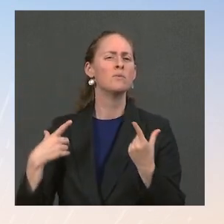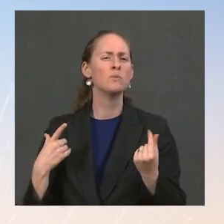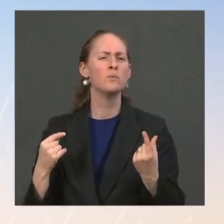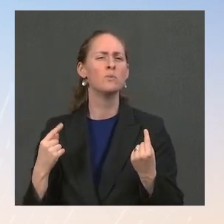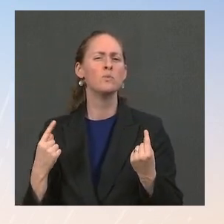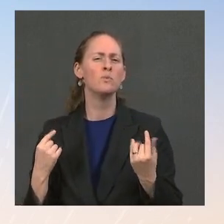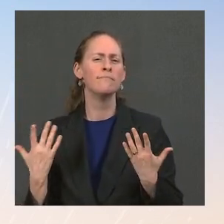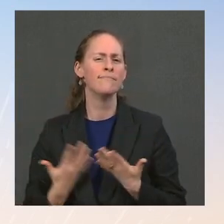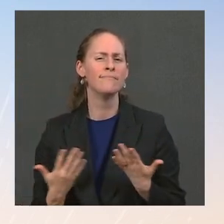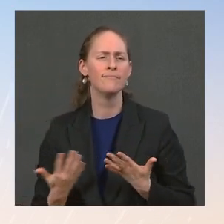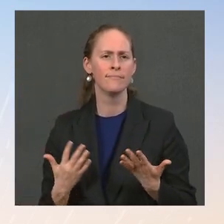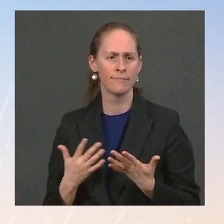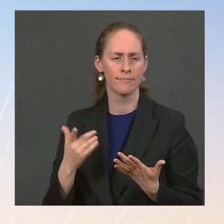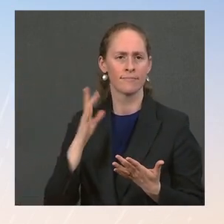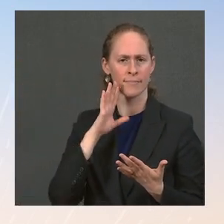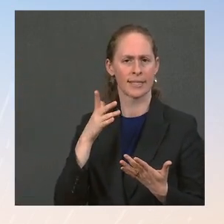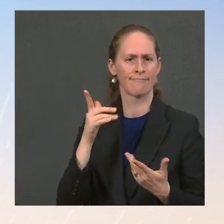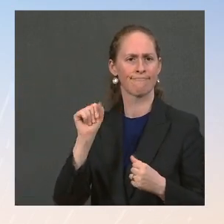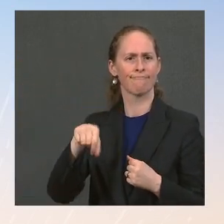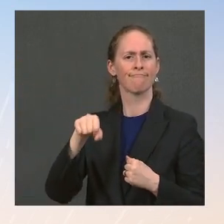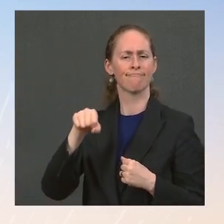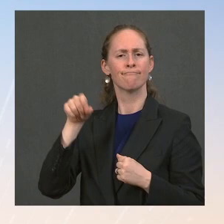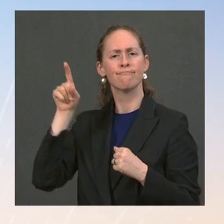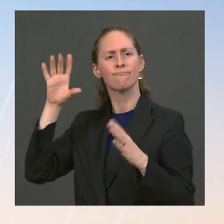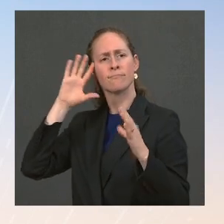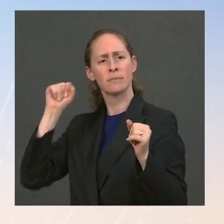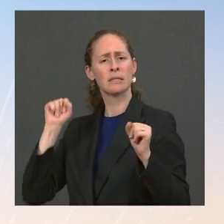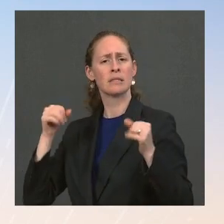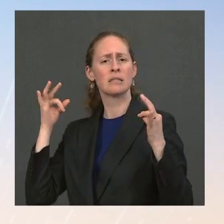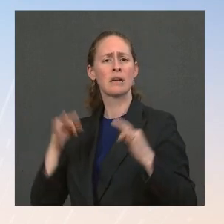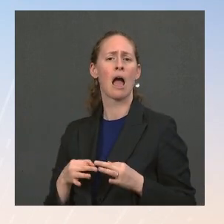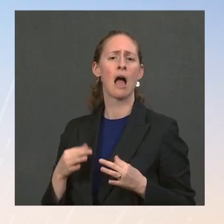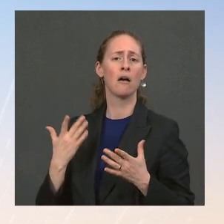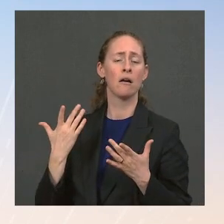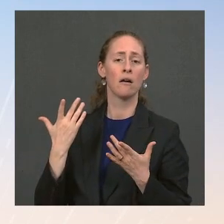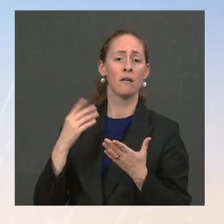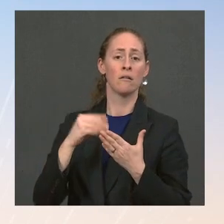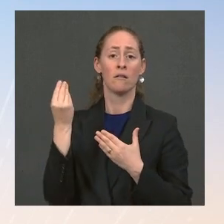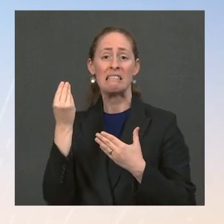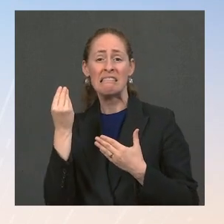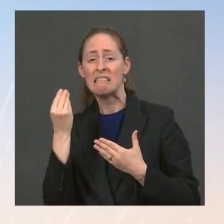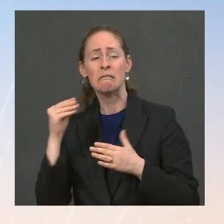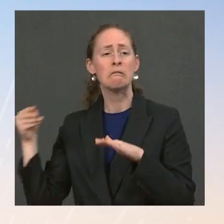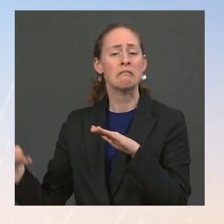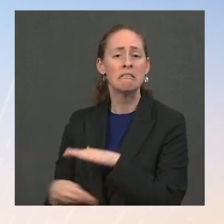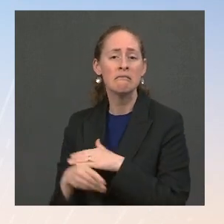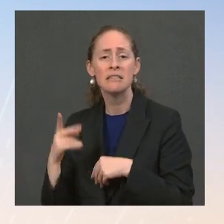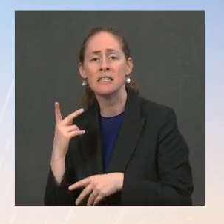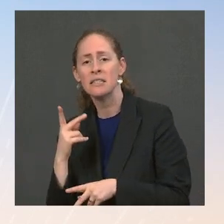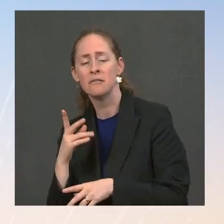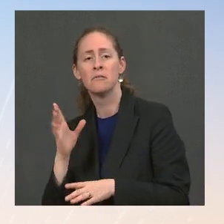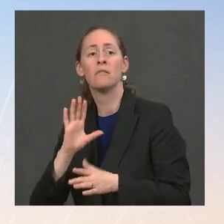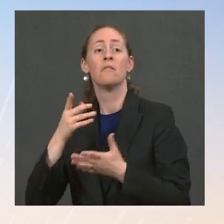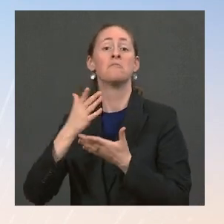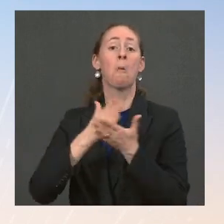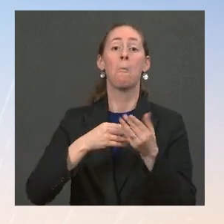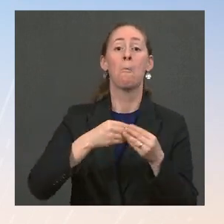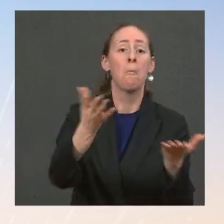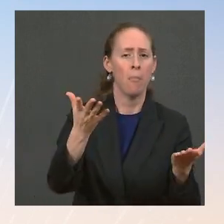and future needs of the Executive Branch, and to support invocation of the privilege accordingly." That's exactly what we're doing. And as I noted earlier,